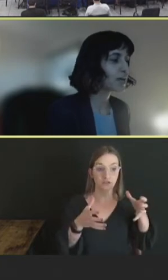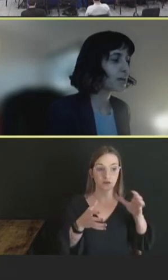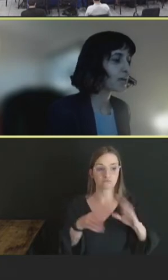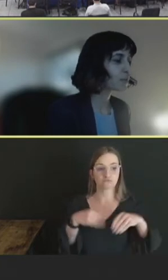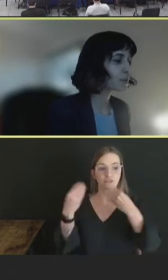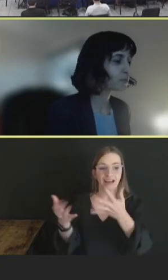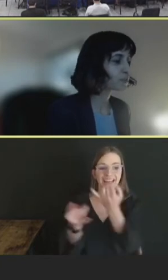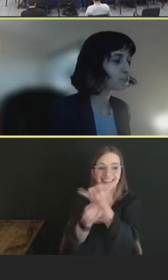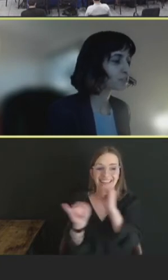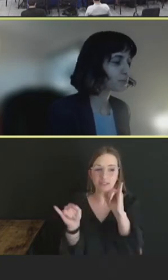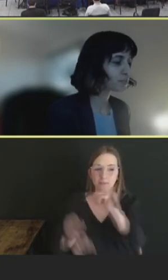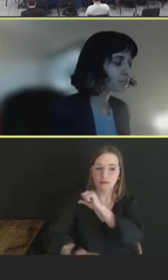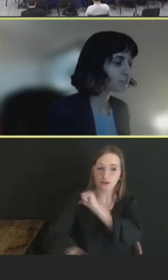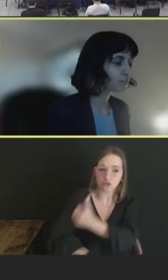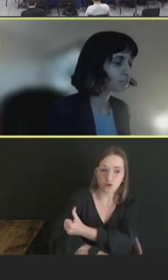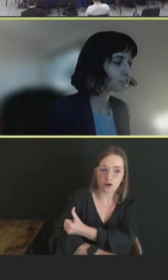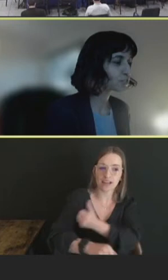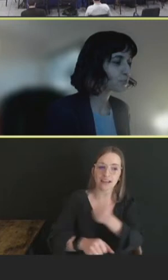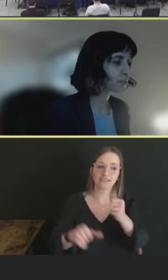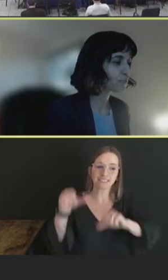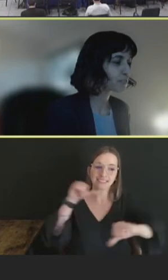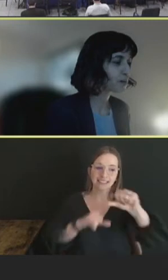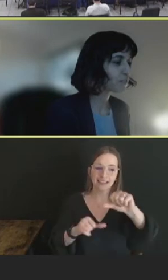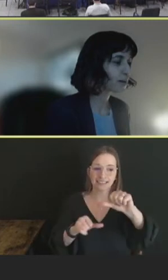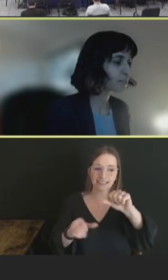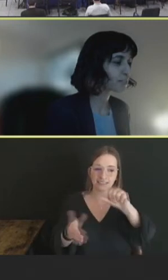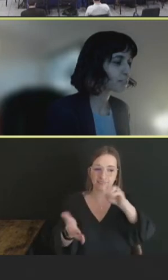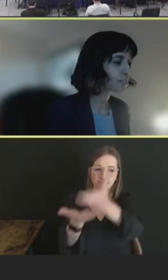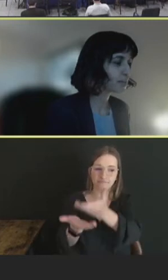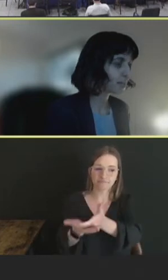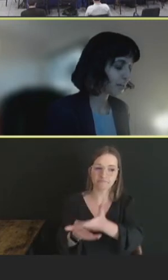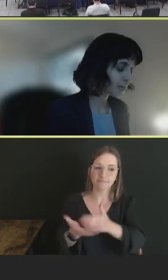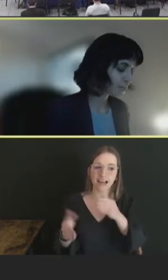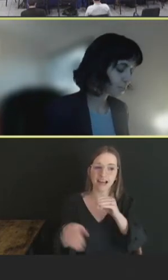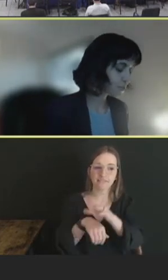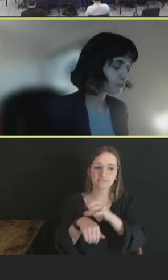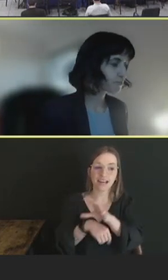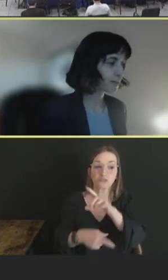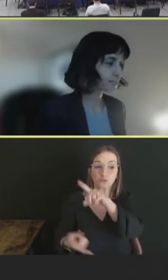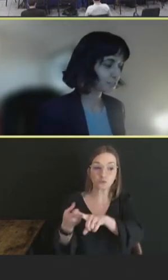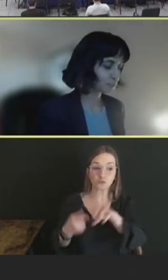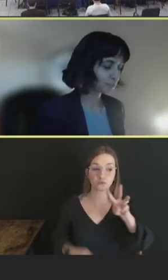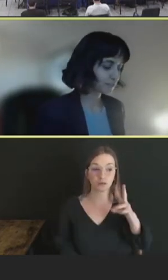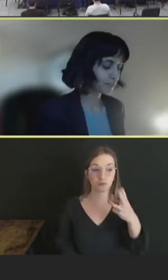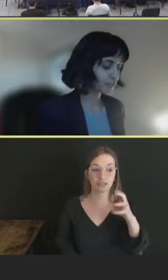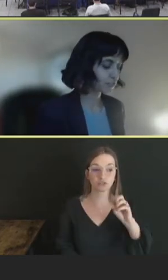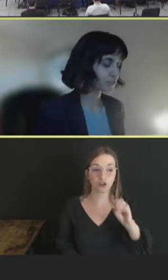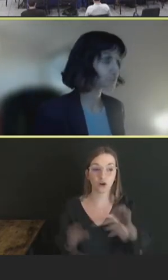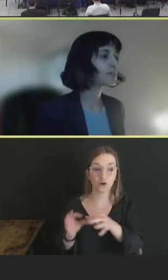and they reviewed general safety issues relevant to all vaccines and also vaccine-specific issues.